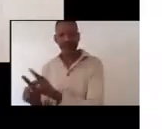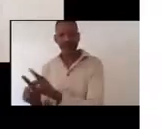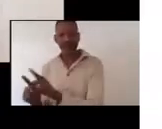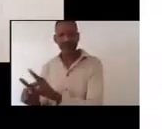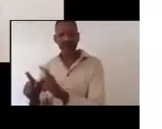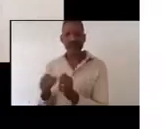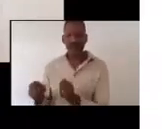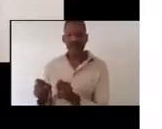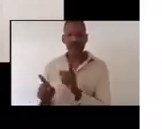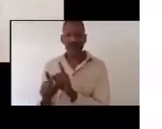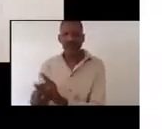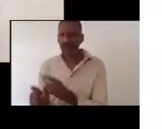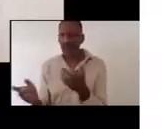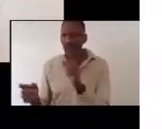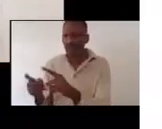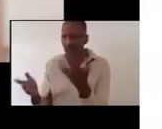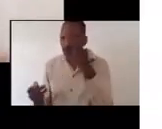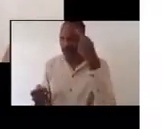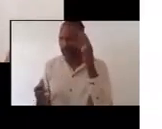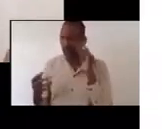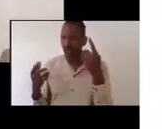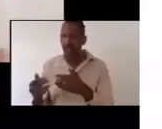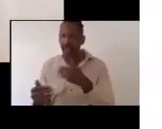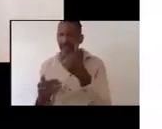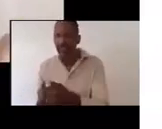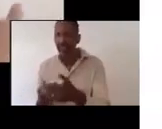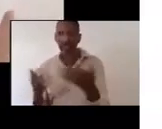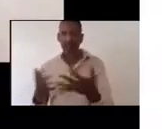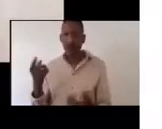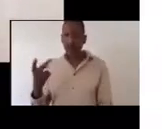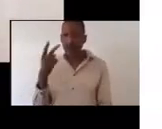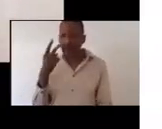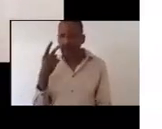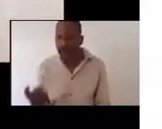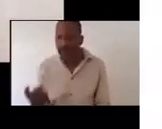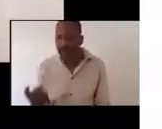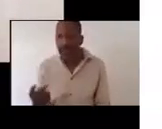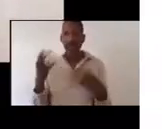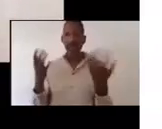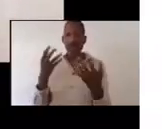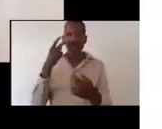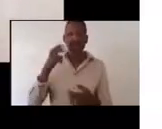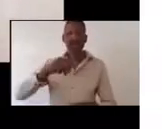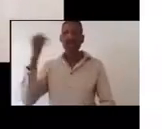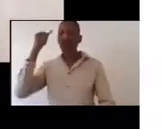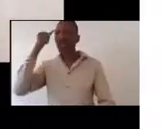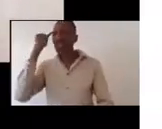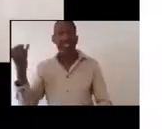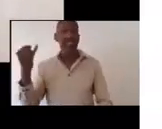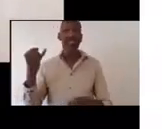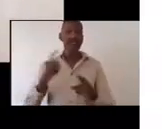predictions, describe what they notice and imagine different possibilities, and solutions.